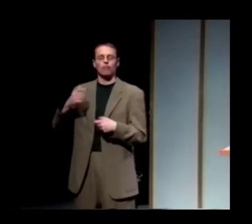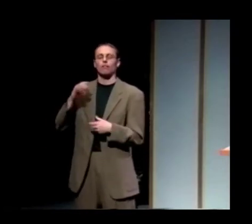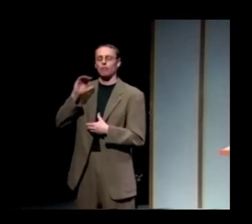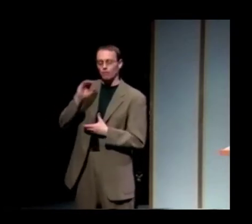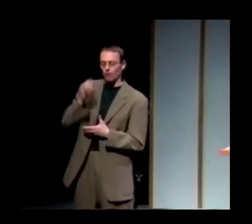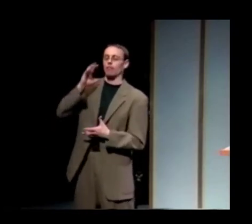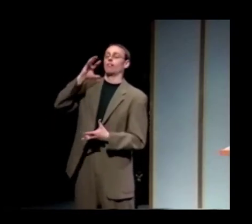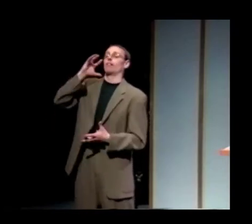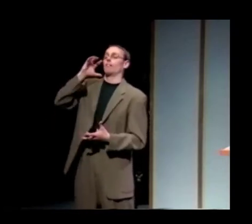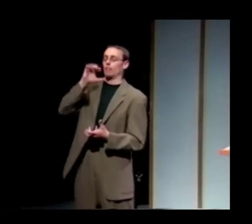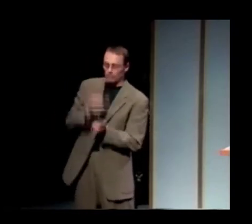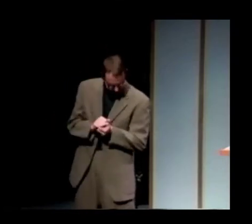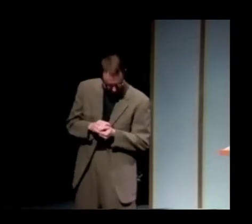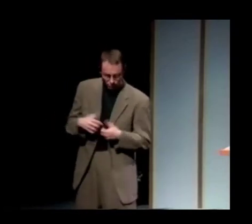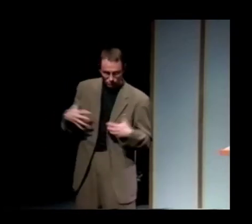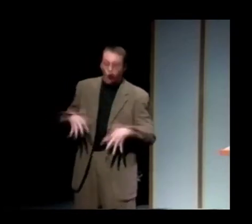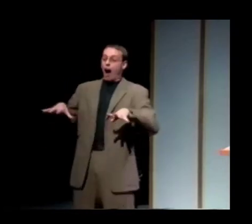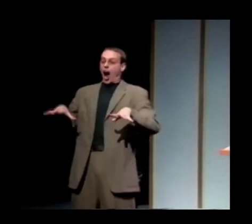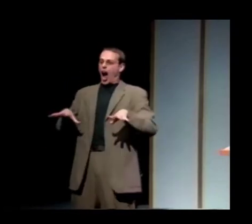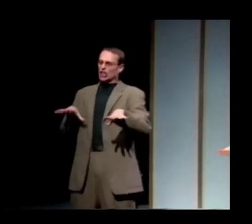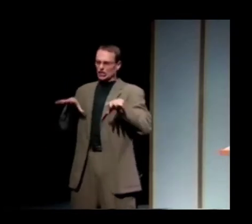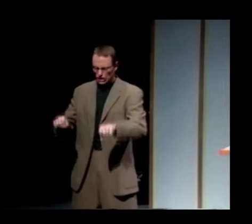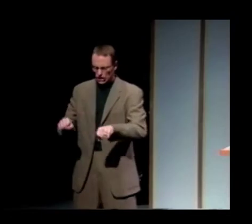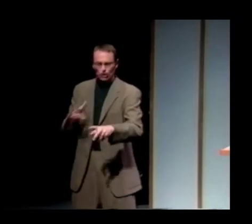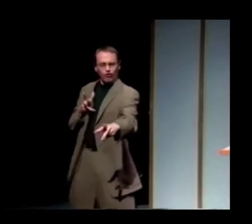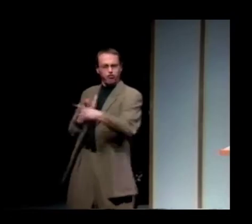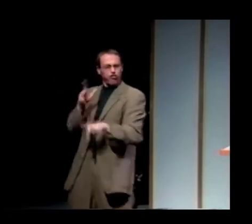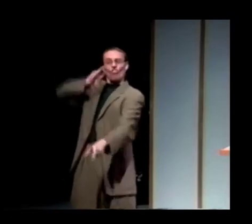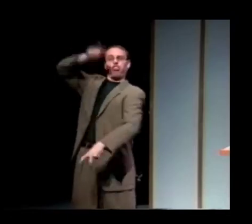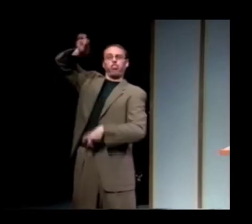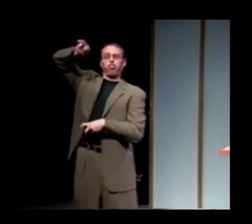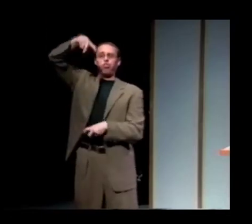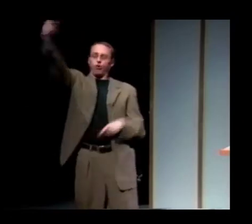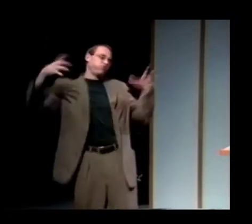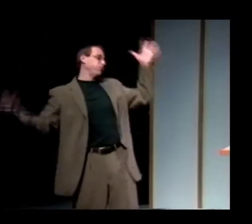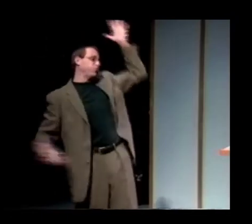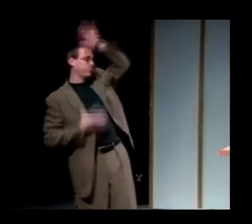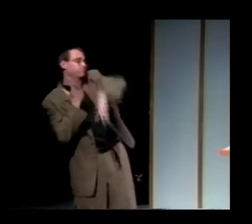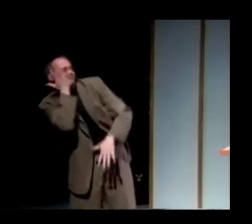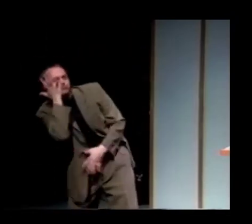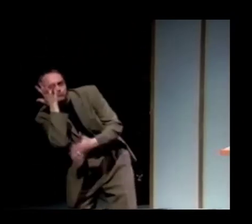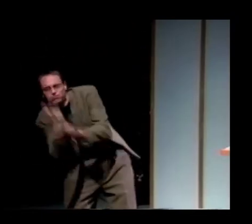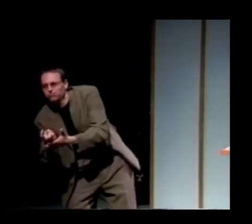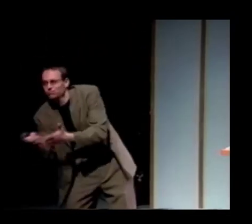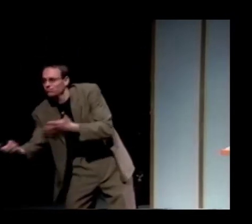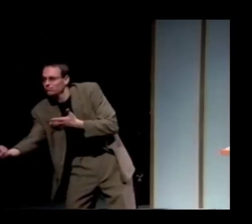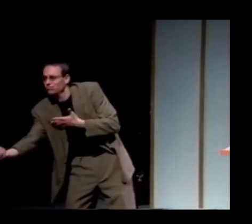MY LEGS WERE STILL GOING, BUT I WAS SO EXHAUSTED. I FELL ASLEEP AT THE WHEEL OF MY BIKE